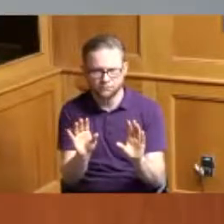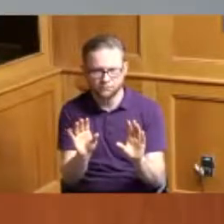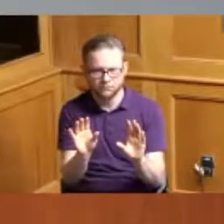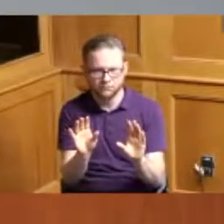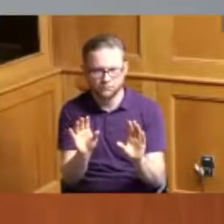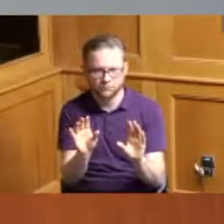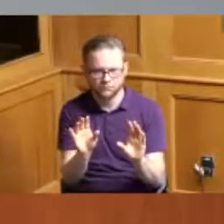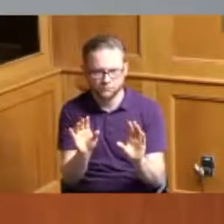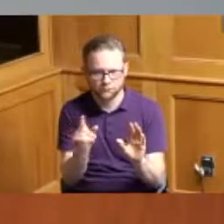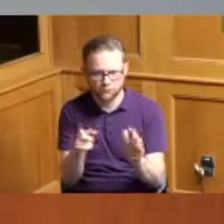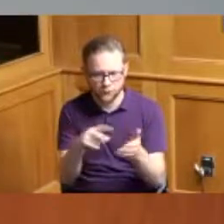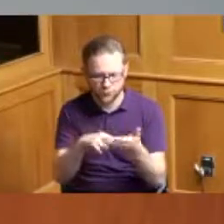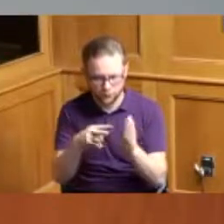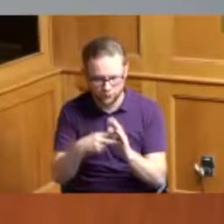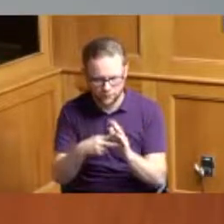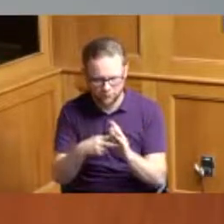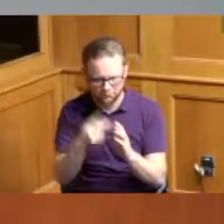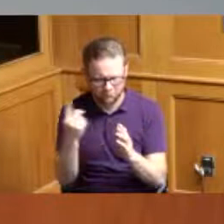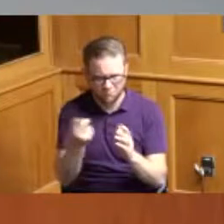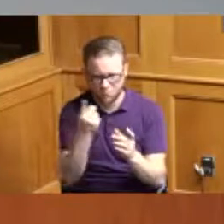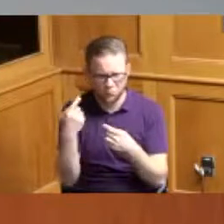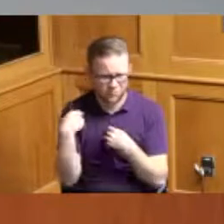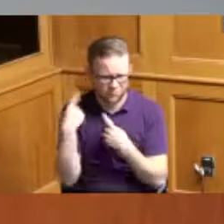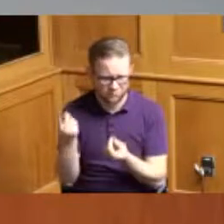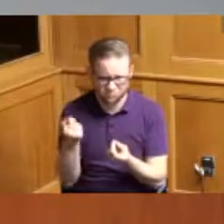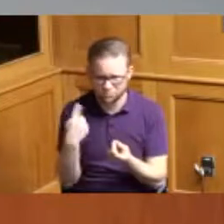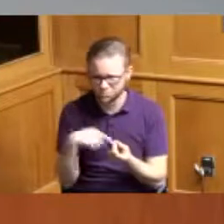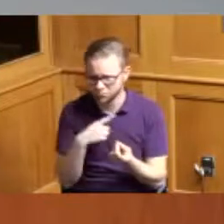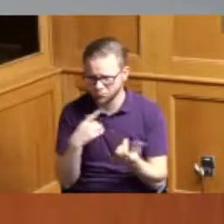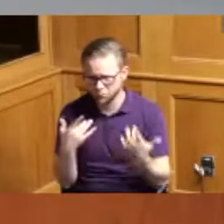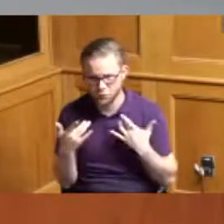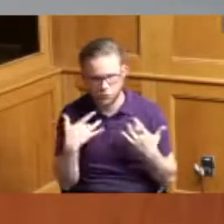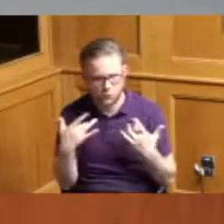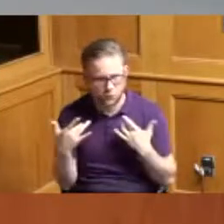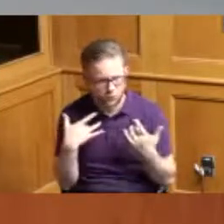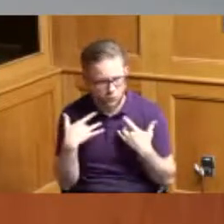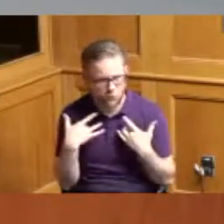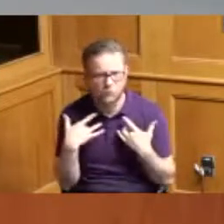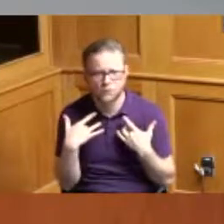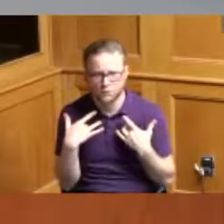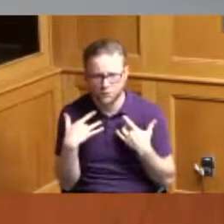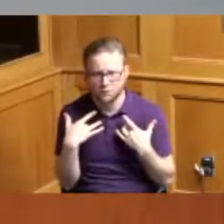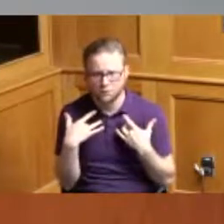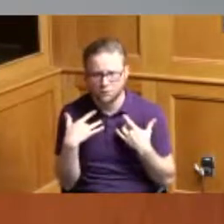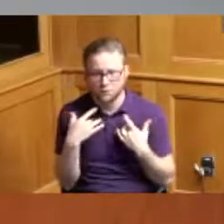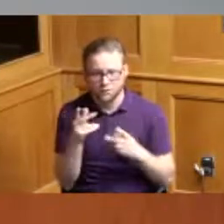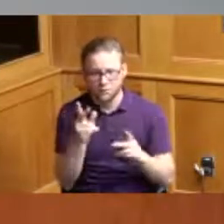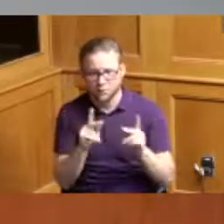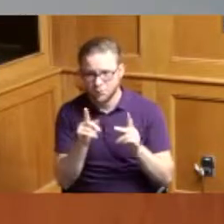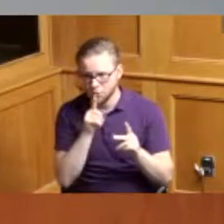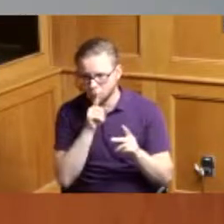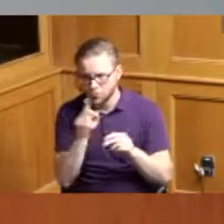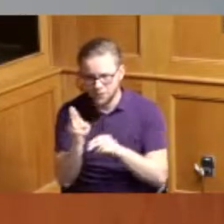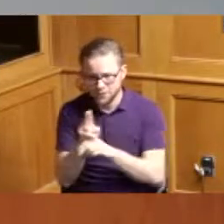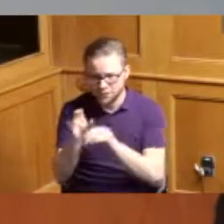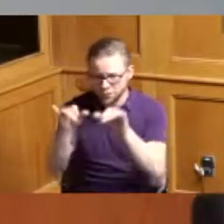had this concern that part of the folks that are using the system are subsidizing other folks that